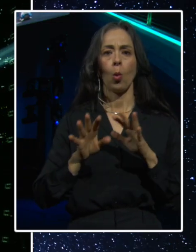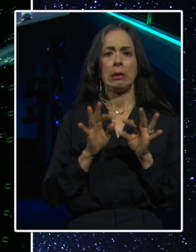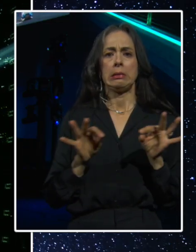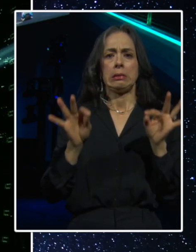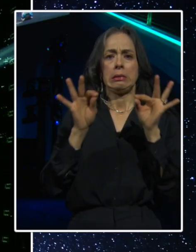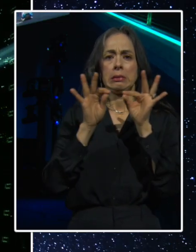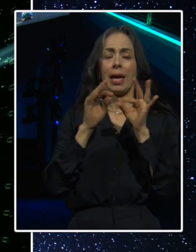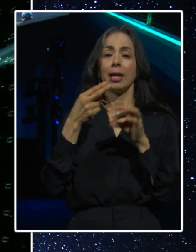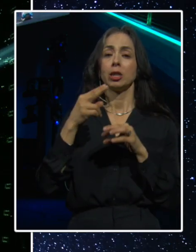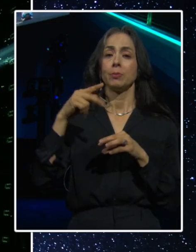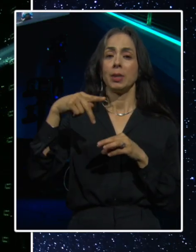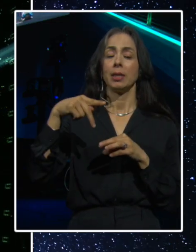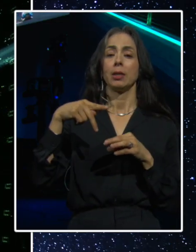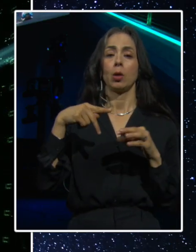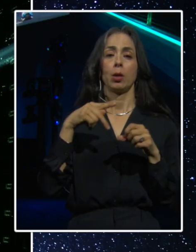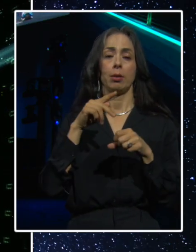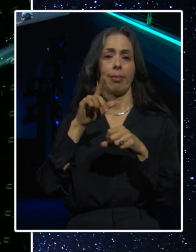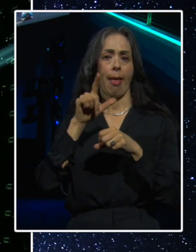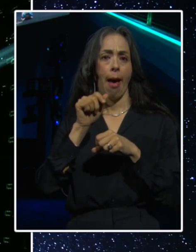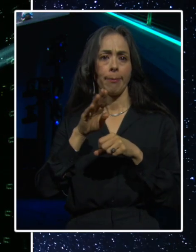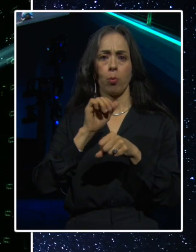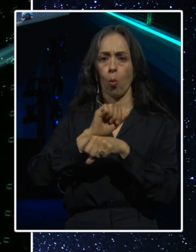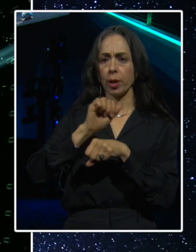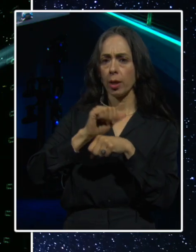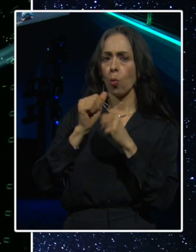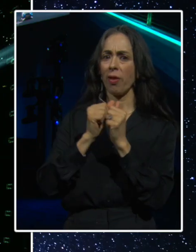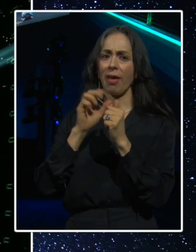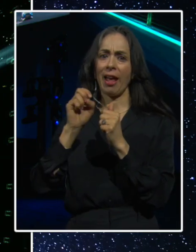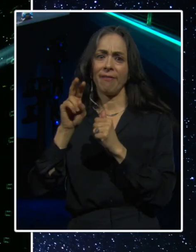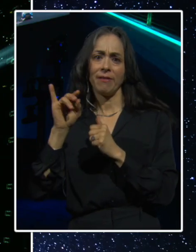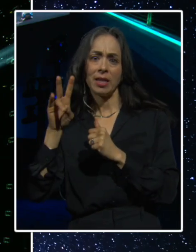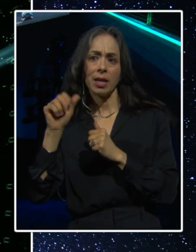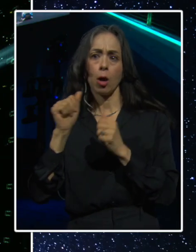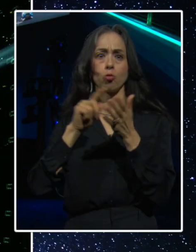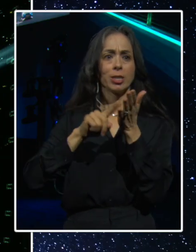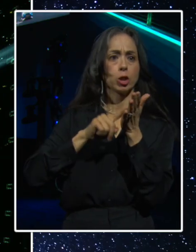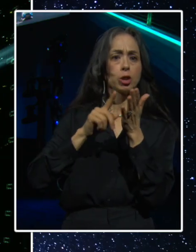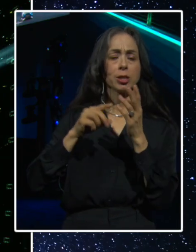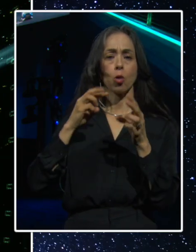Our HPE Labs is working with NVIDIA and researchers from around the world